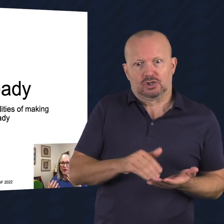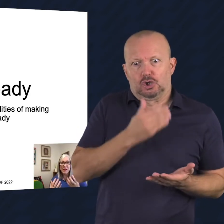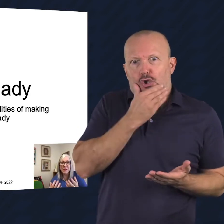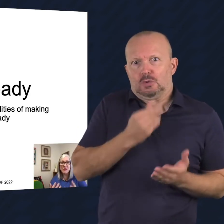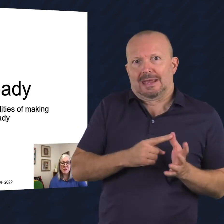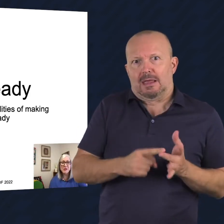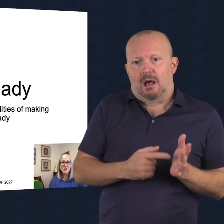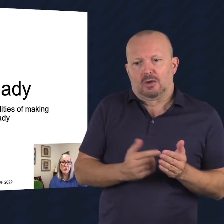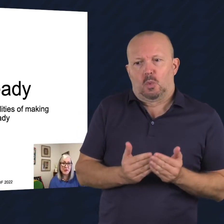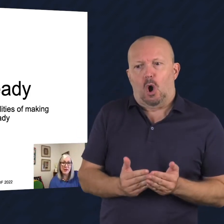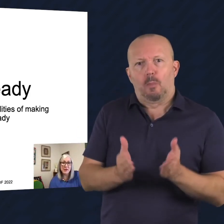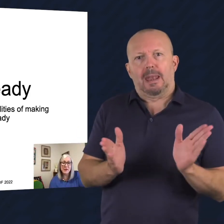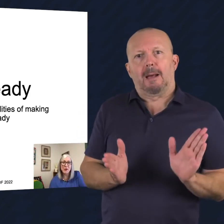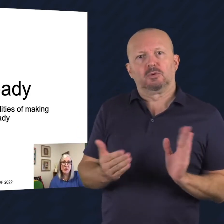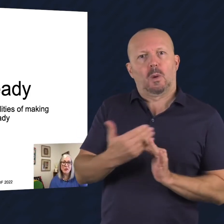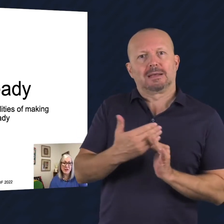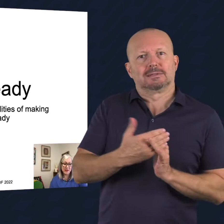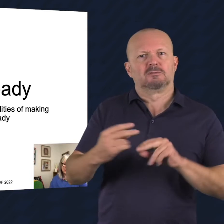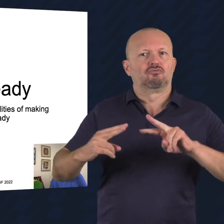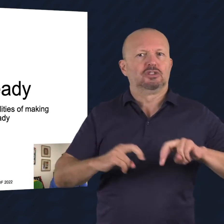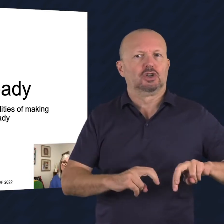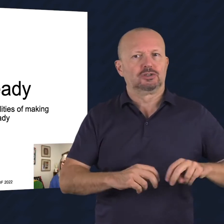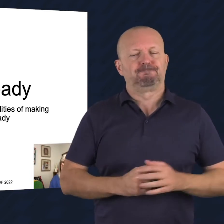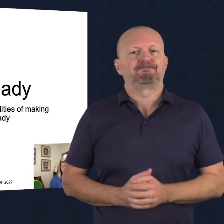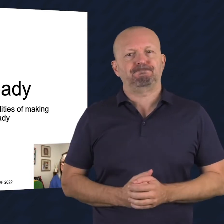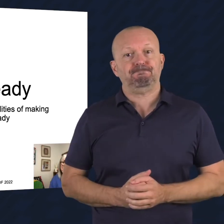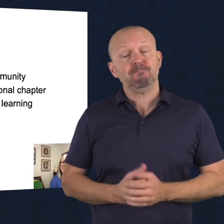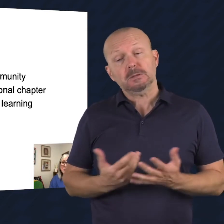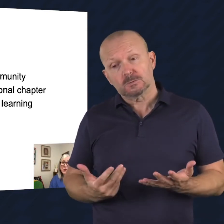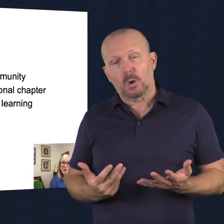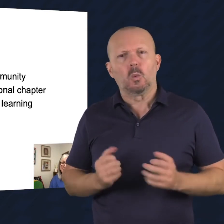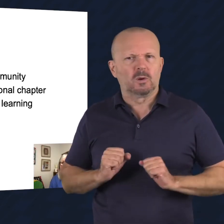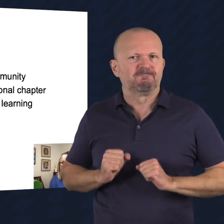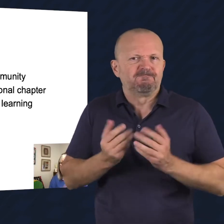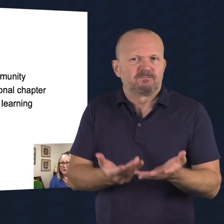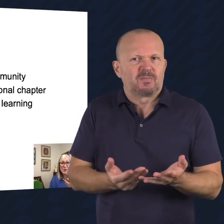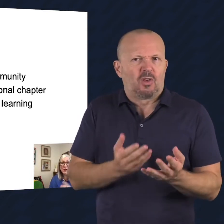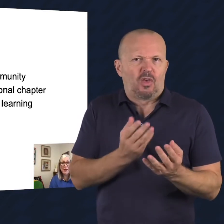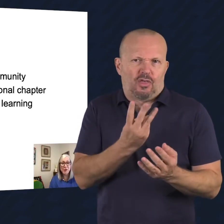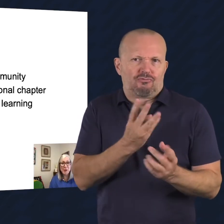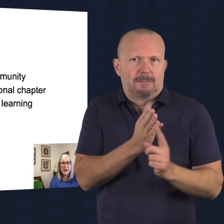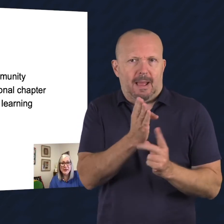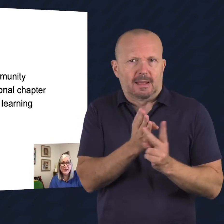collections using these technologies. So, the talk is gonna come to you in three parts.